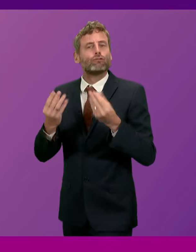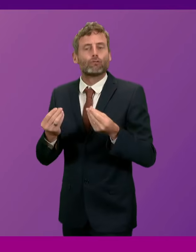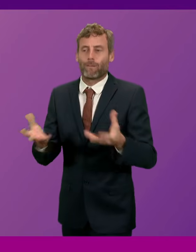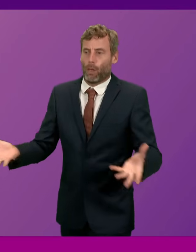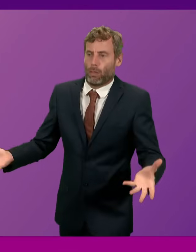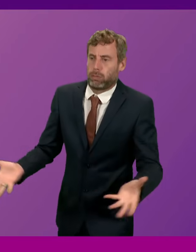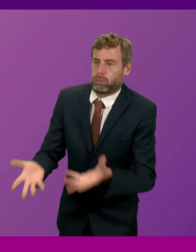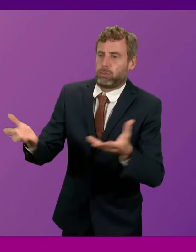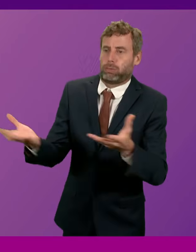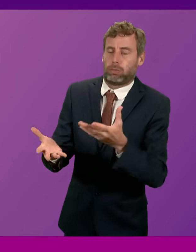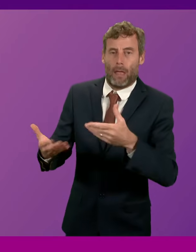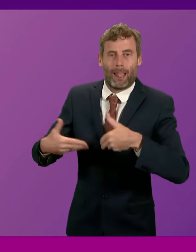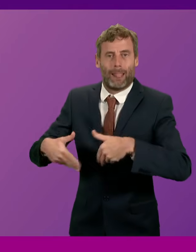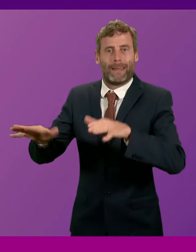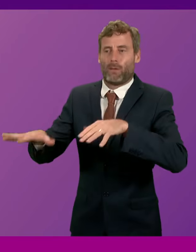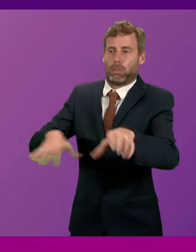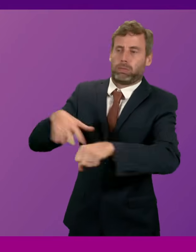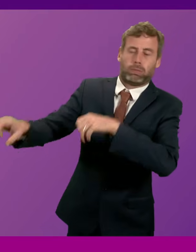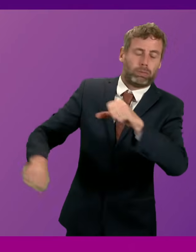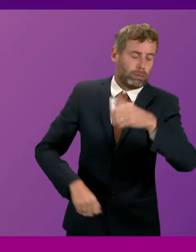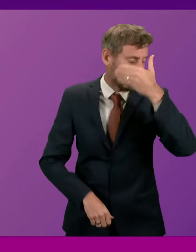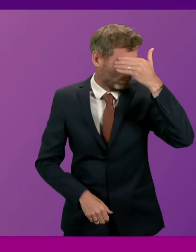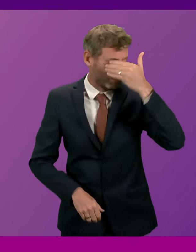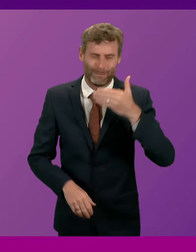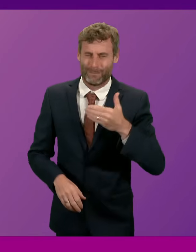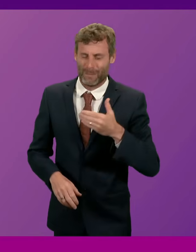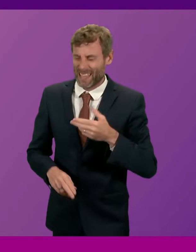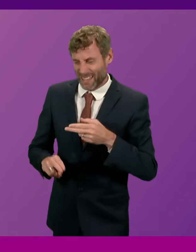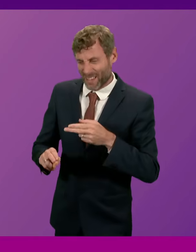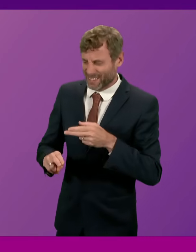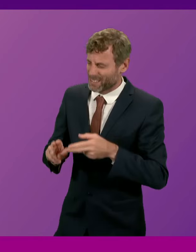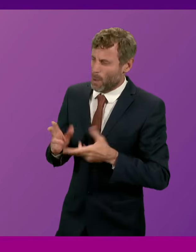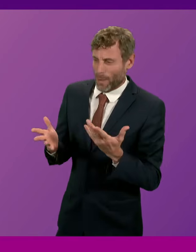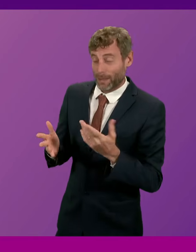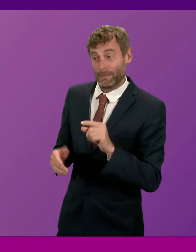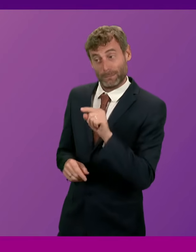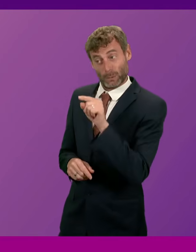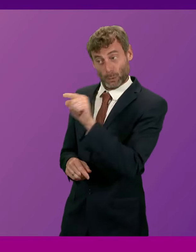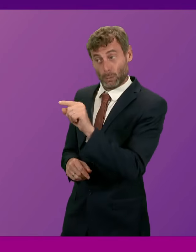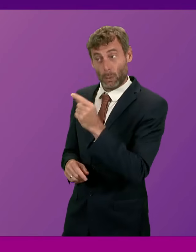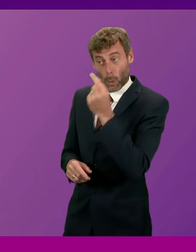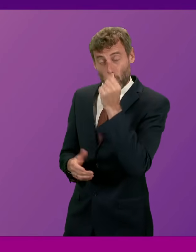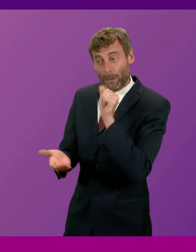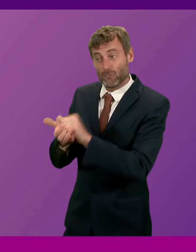system in Scotland might have some validity if we were not incarcerating more people than